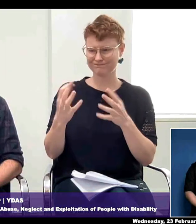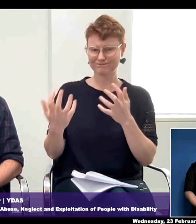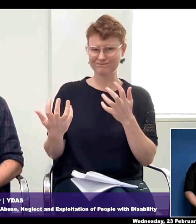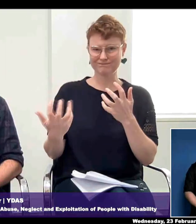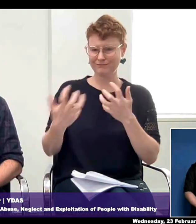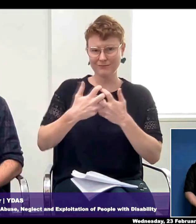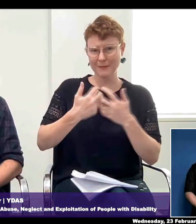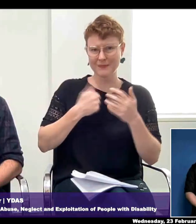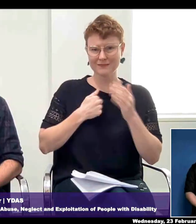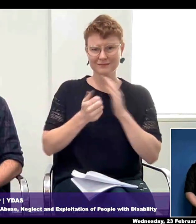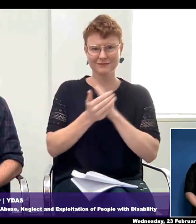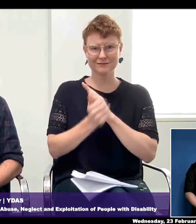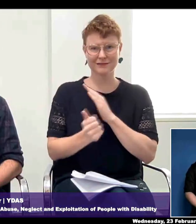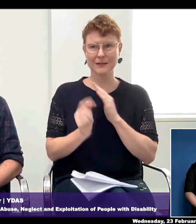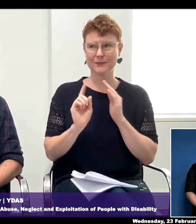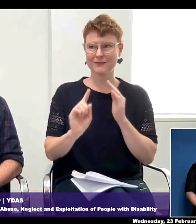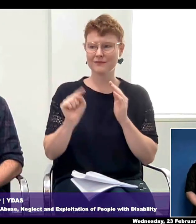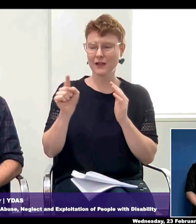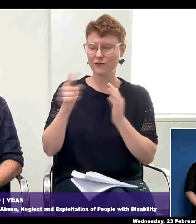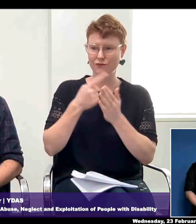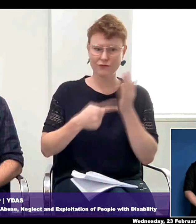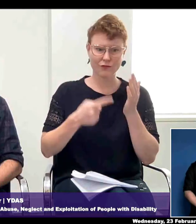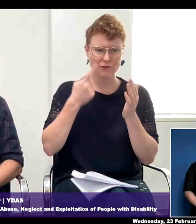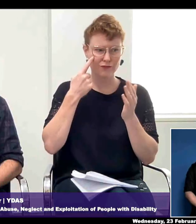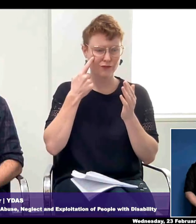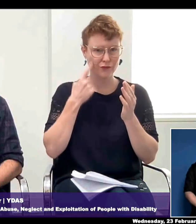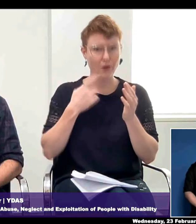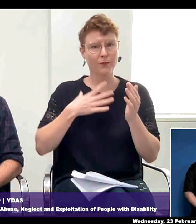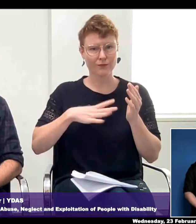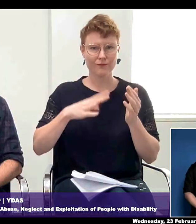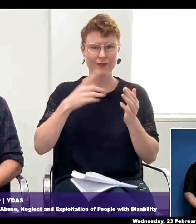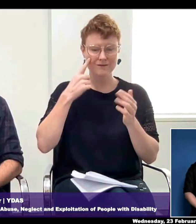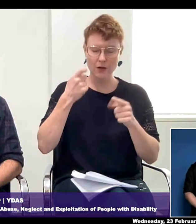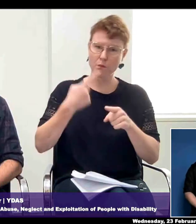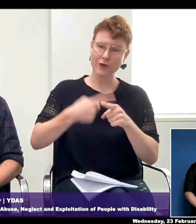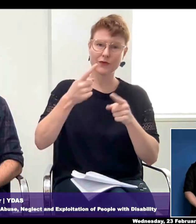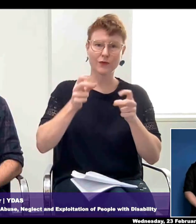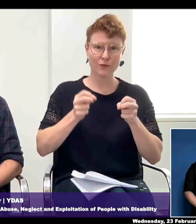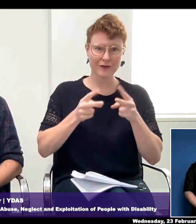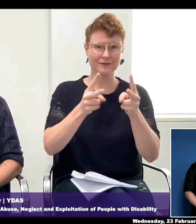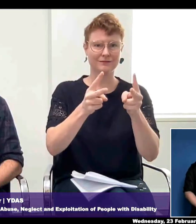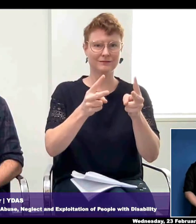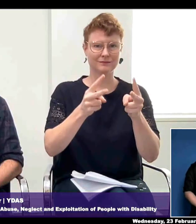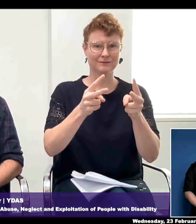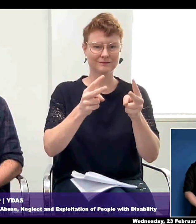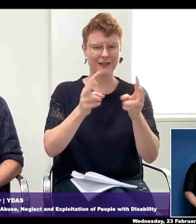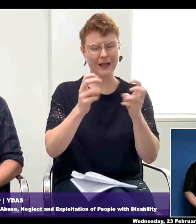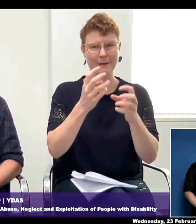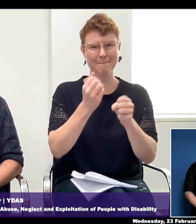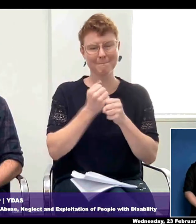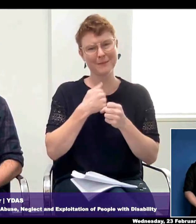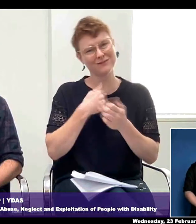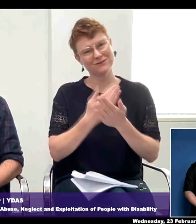They would offer me various other roles that were not along my career pathways, but I